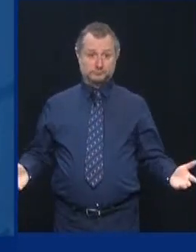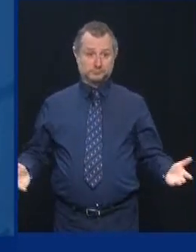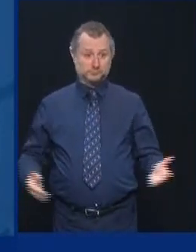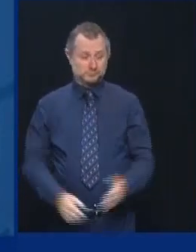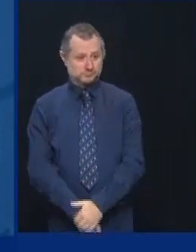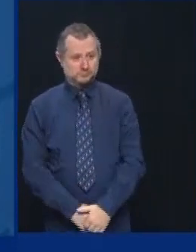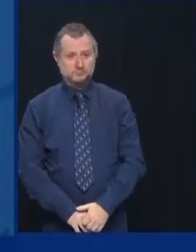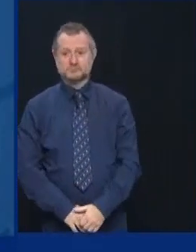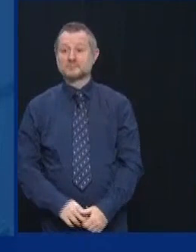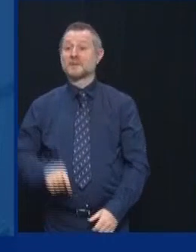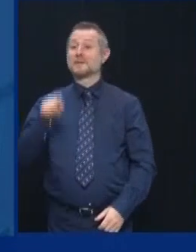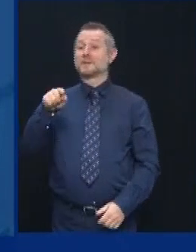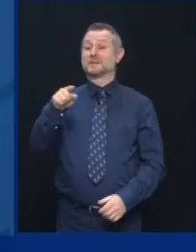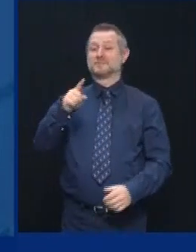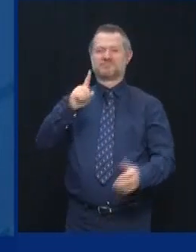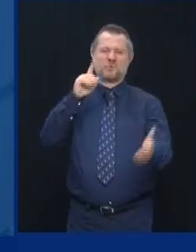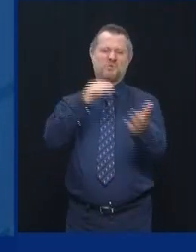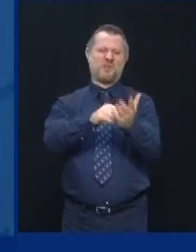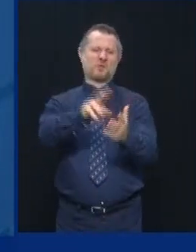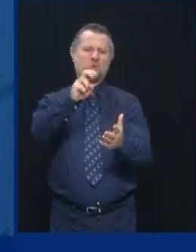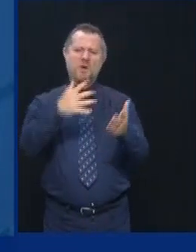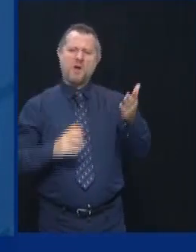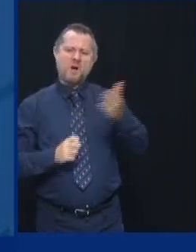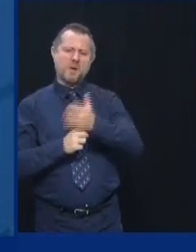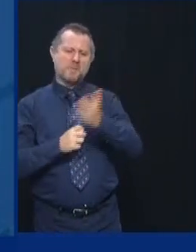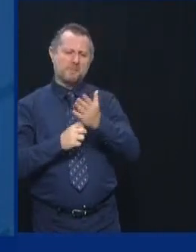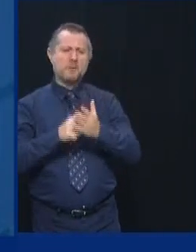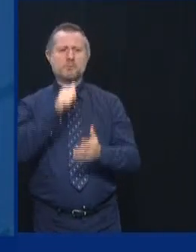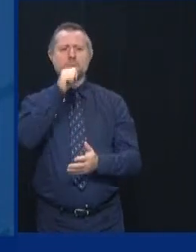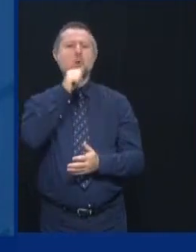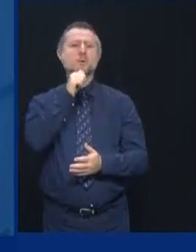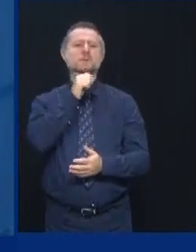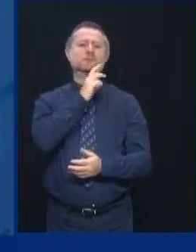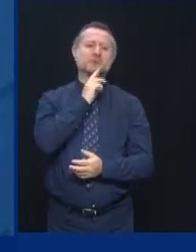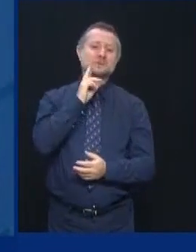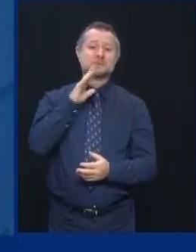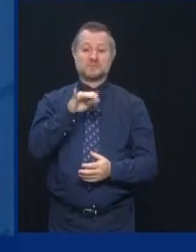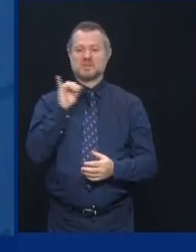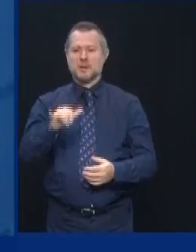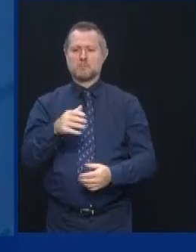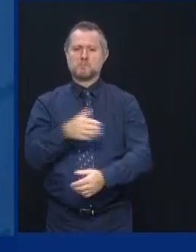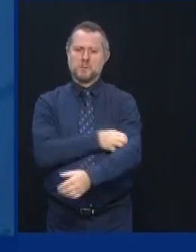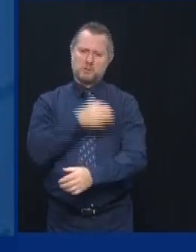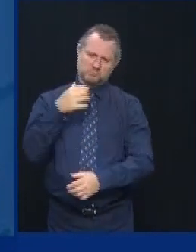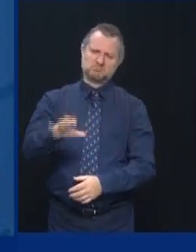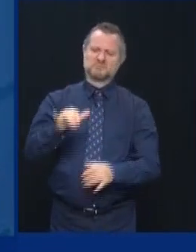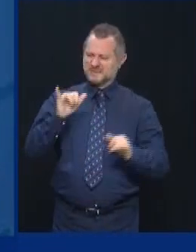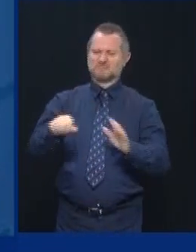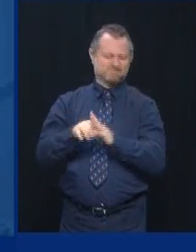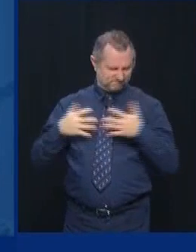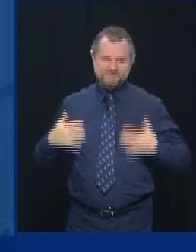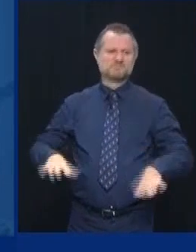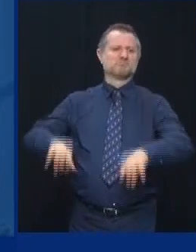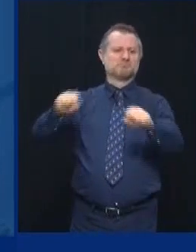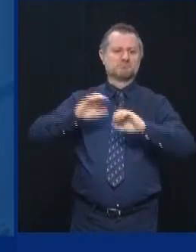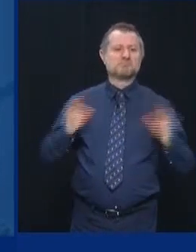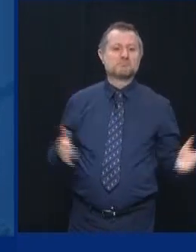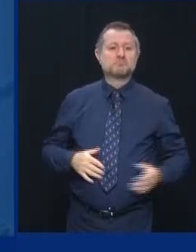YOU TELL ME WHICH IS THE NICE AND KIND AND RESPONSIBLE COURSE OF CONDUCT. 1200 ENFORCEMENT ACTIONS JUST ON